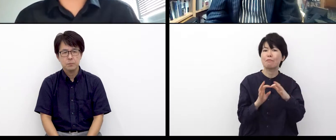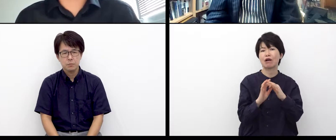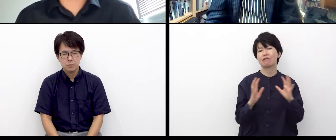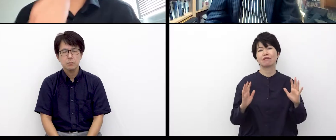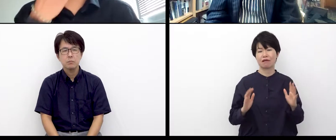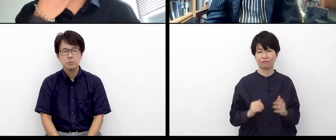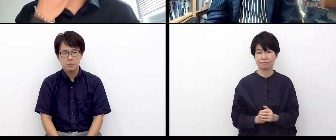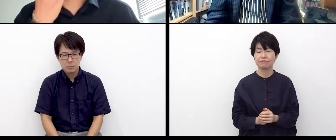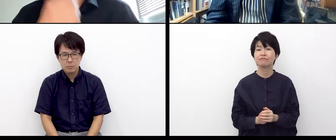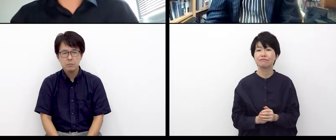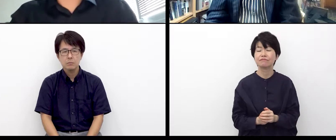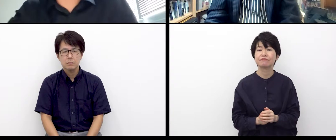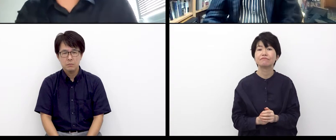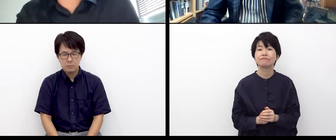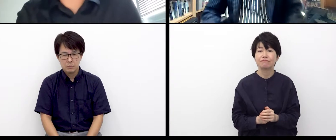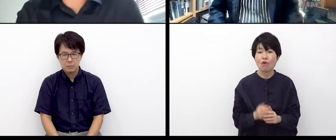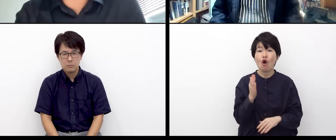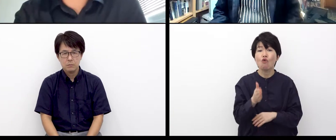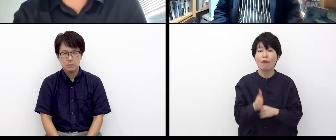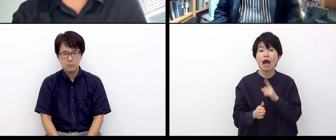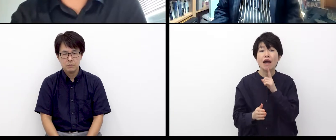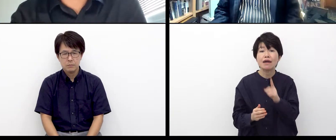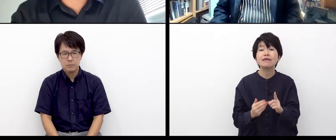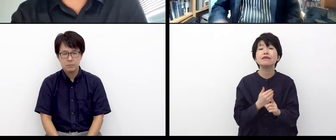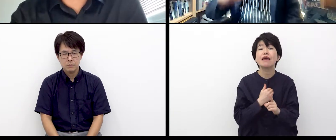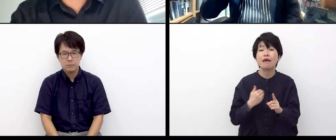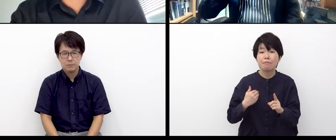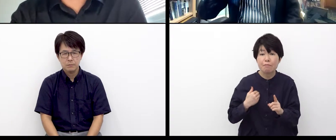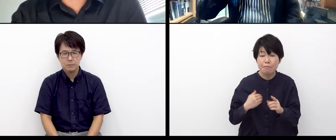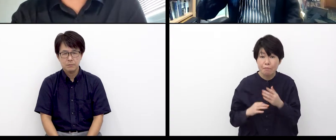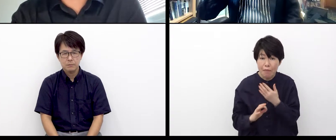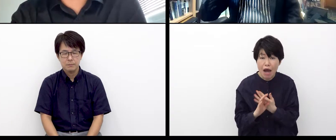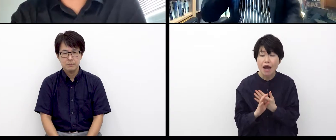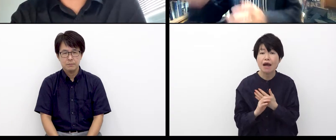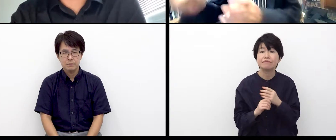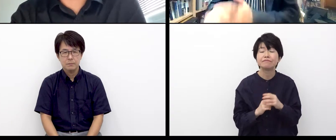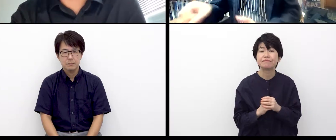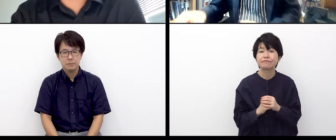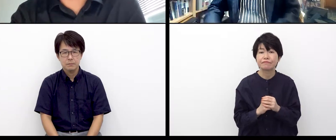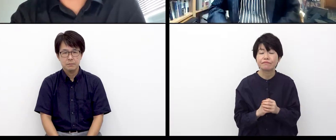Saying in an extreme way, there are some people who often go out or go shopping